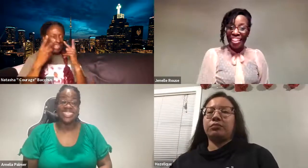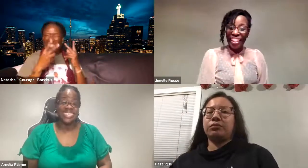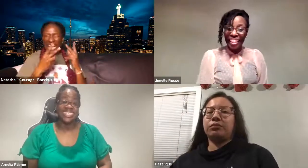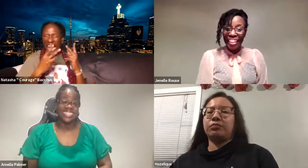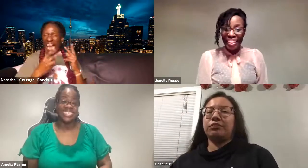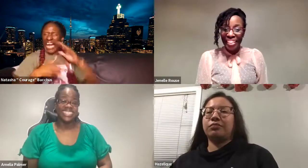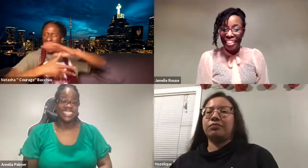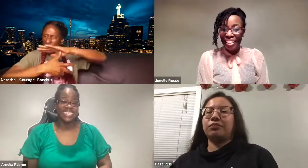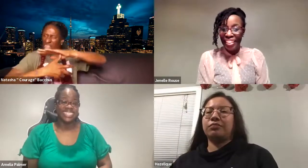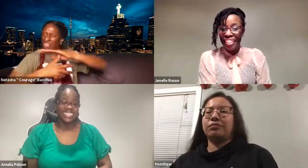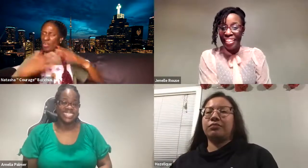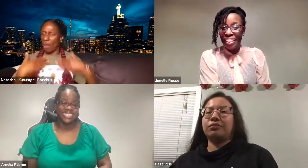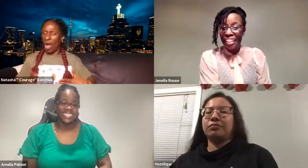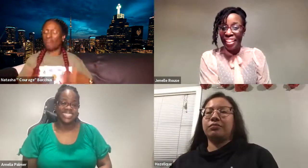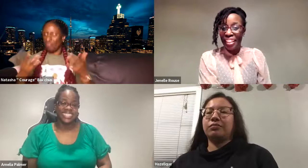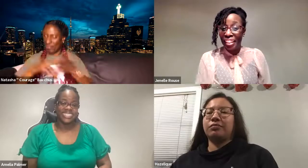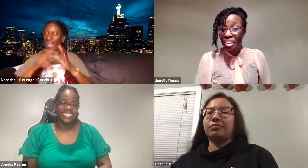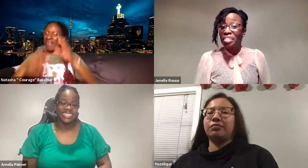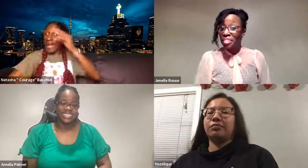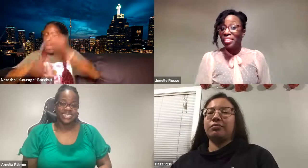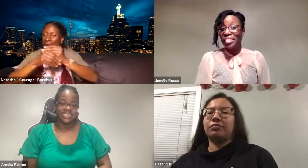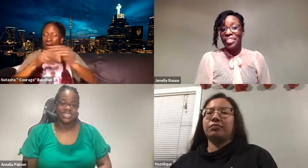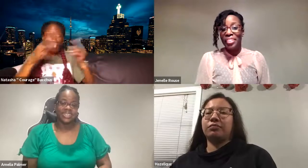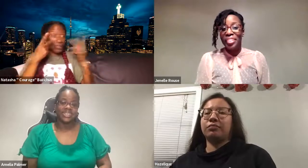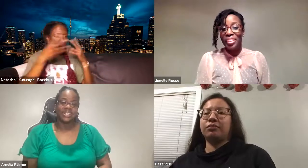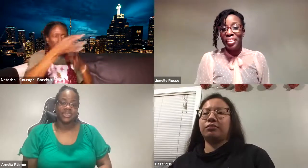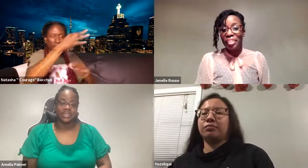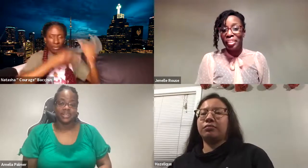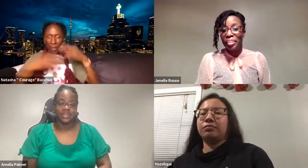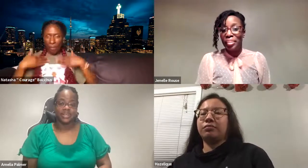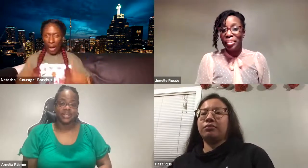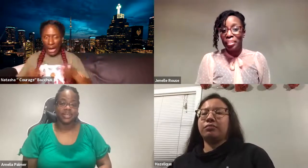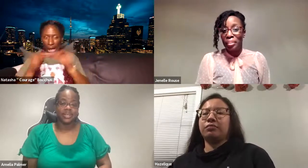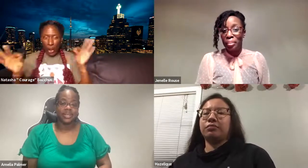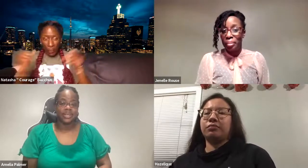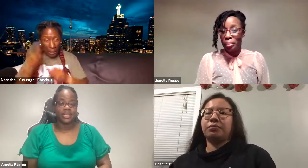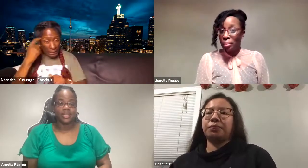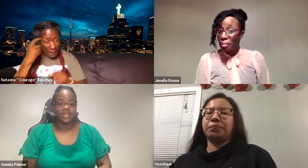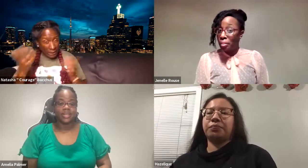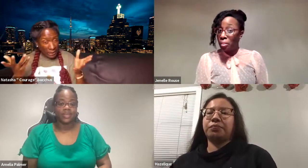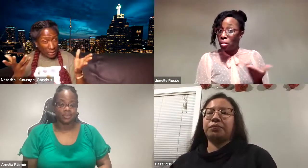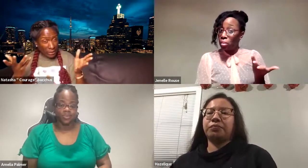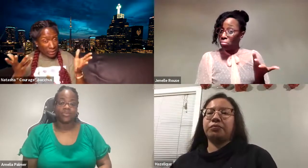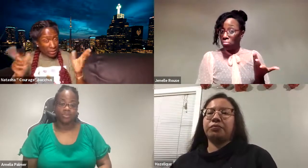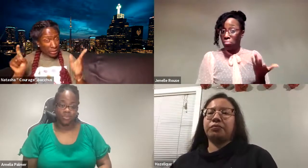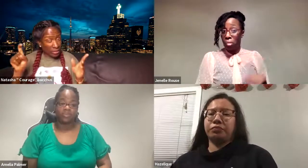up. you got me. yeah visual language. so that sign is a way to describe the tactile language